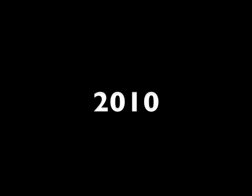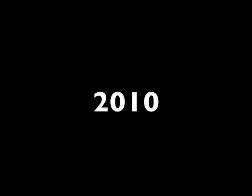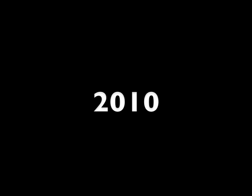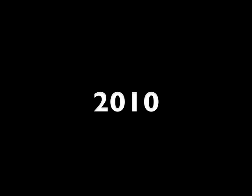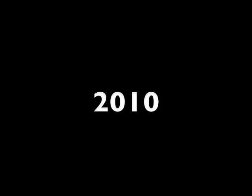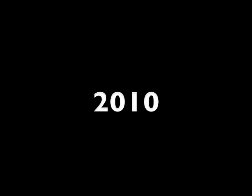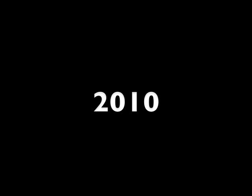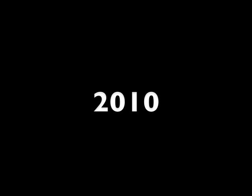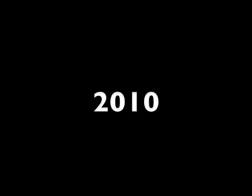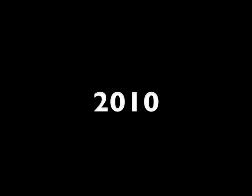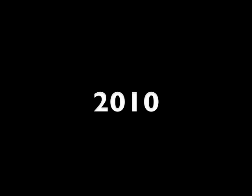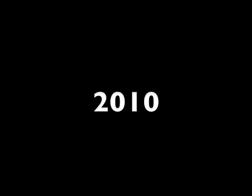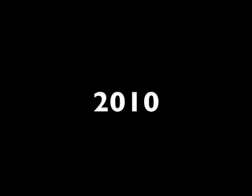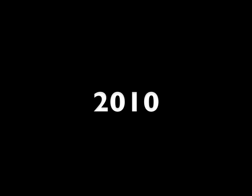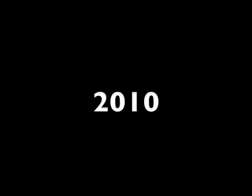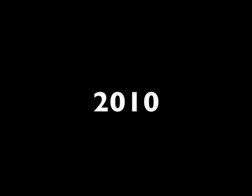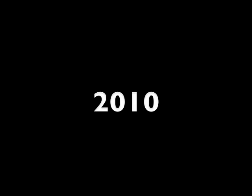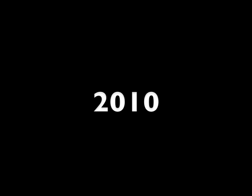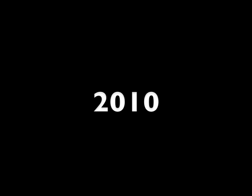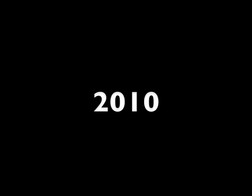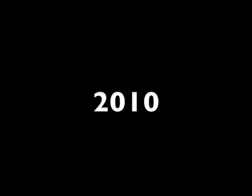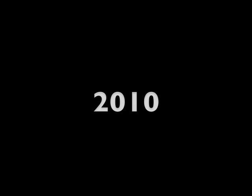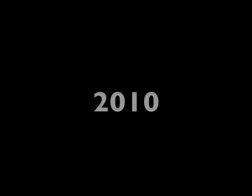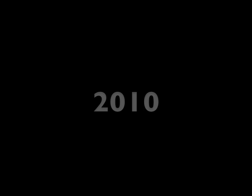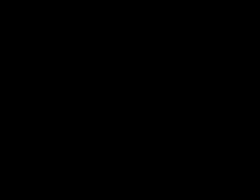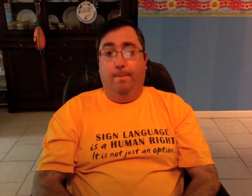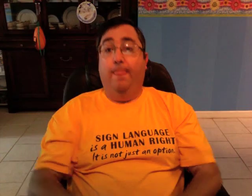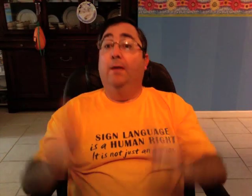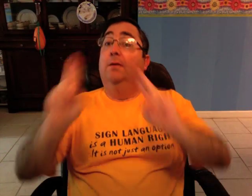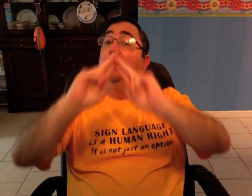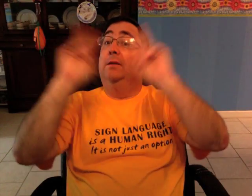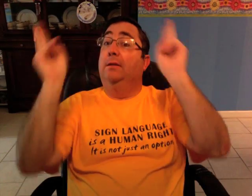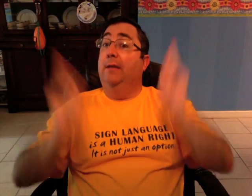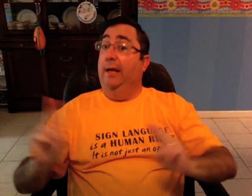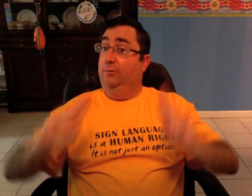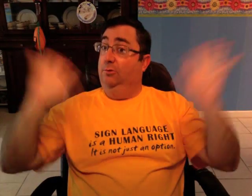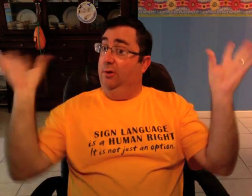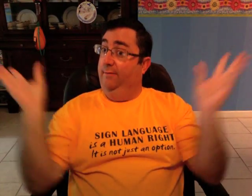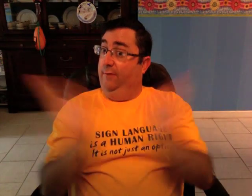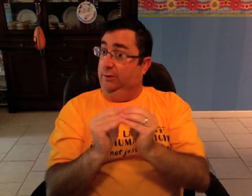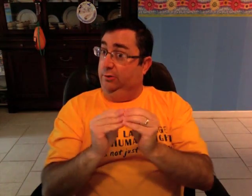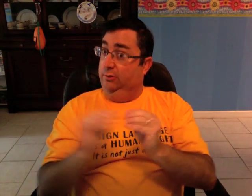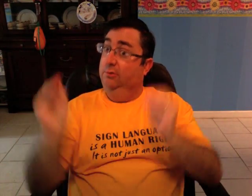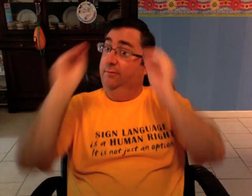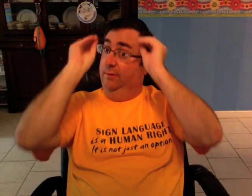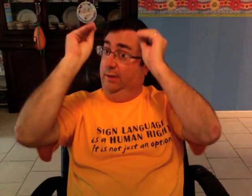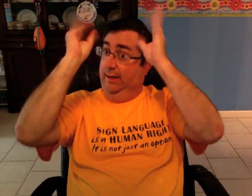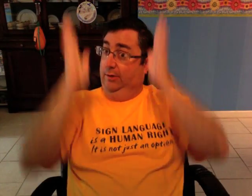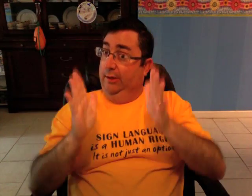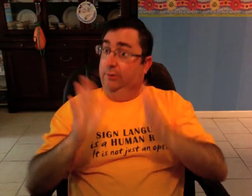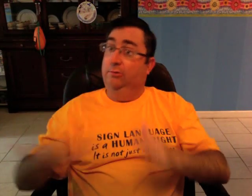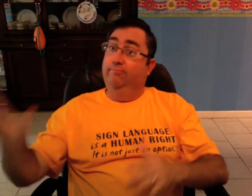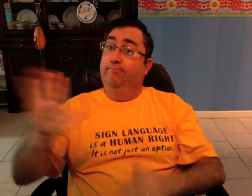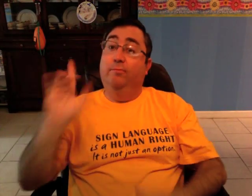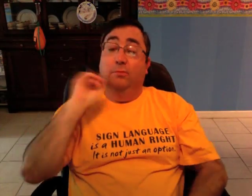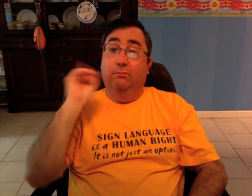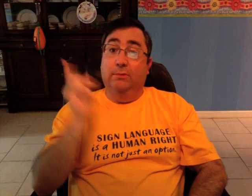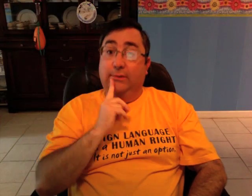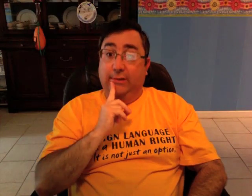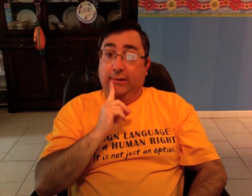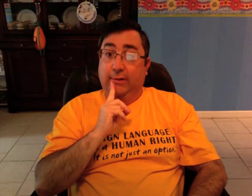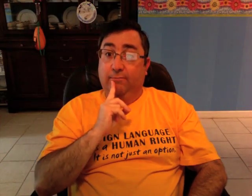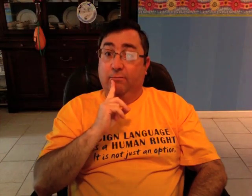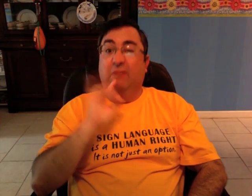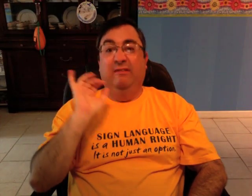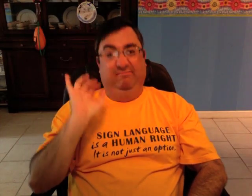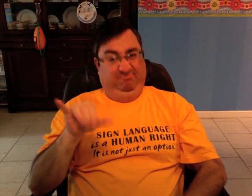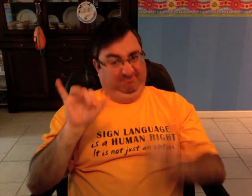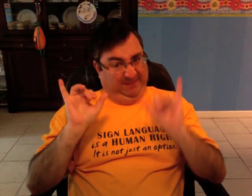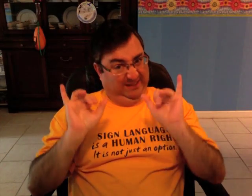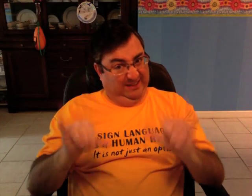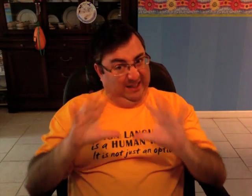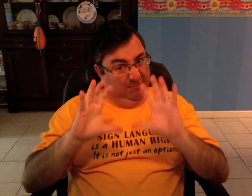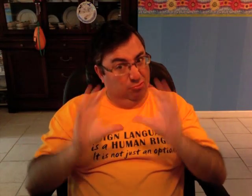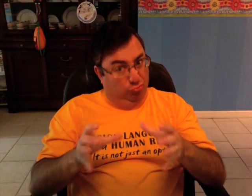The International Convention of Educators of the Deaf, which is